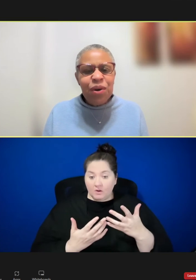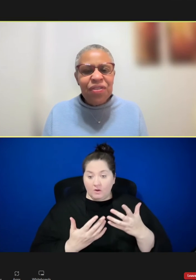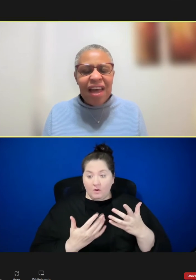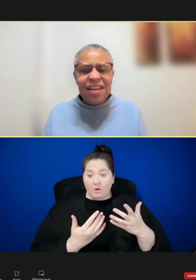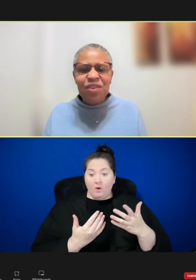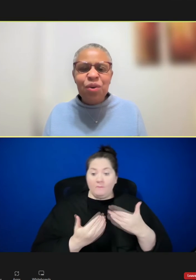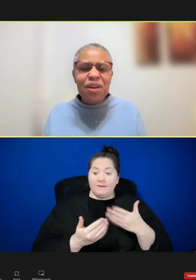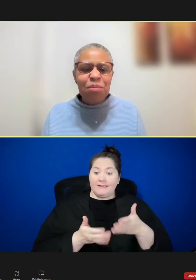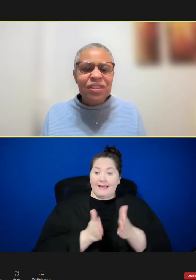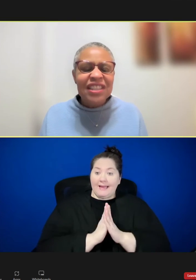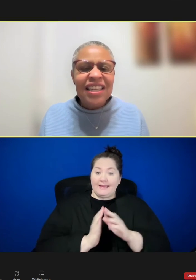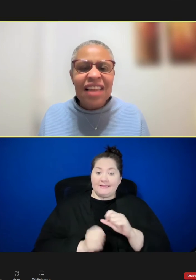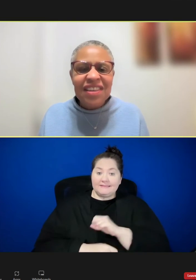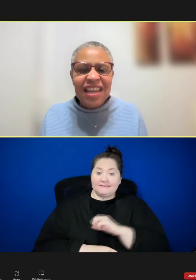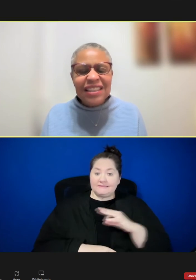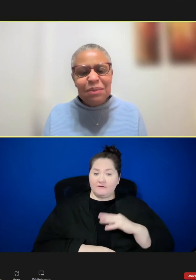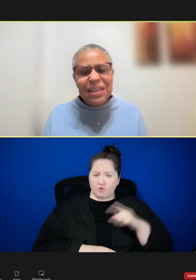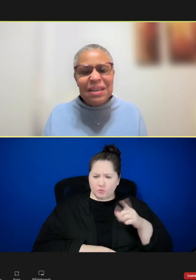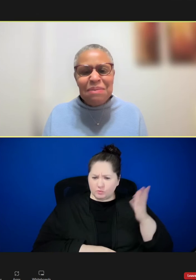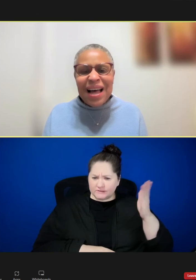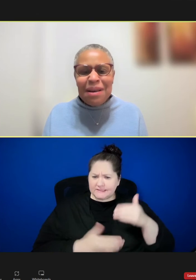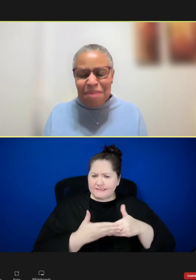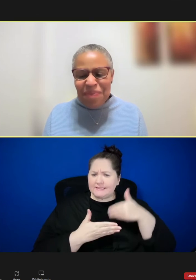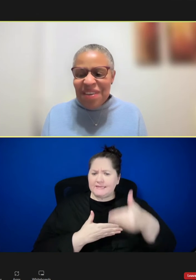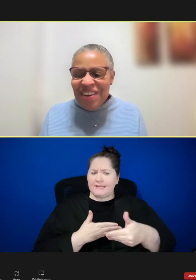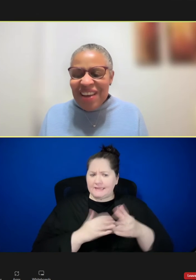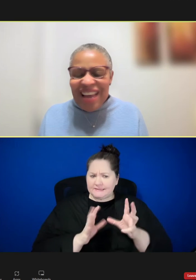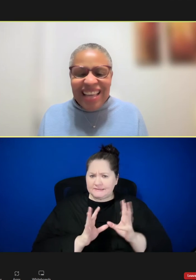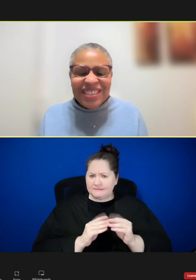put that you were going to present at the next meeting, Bob. And so,